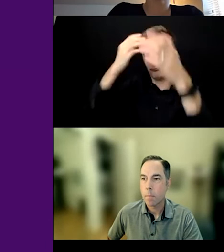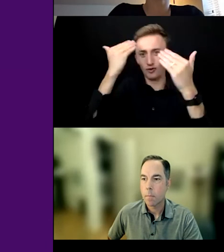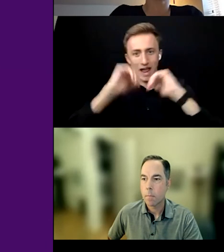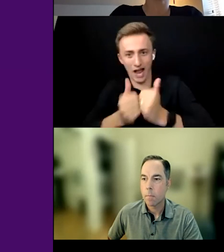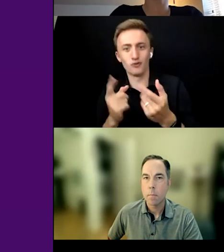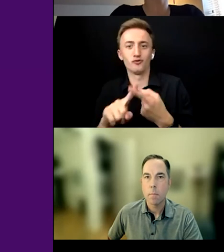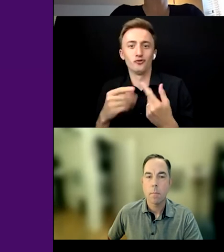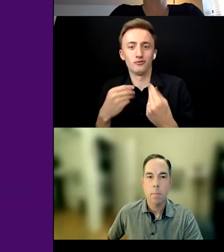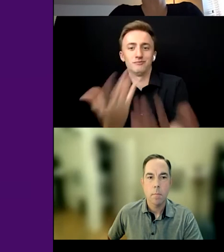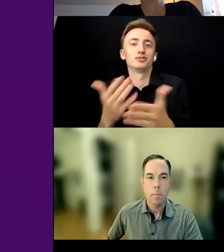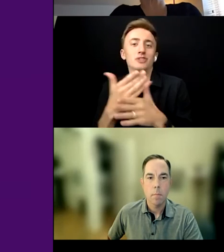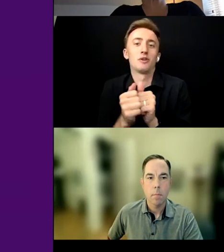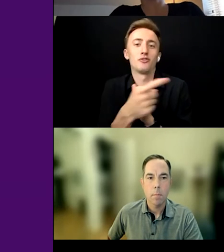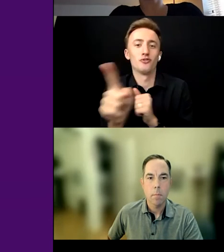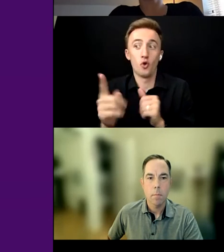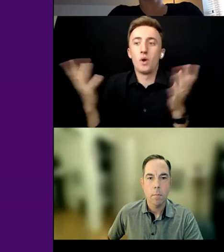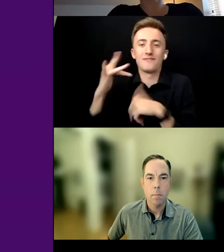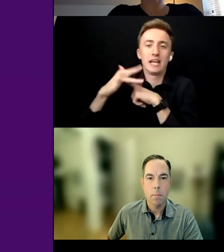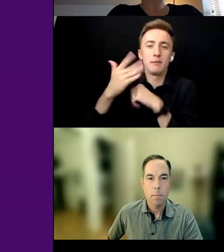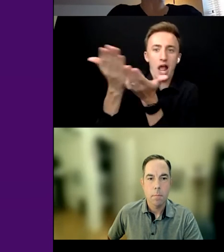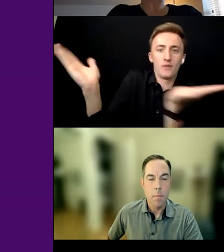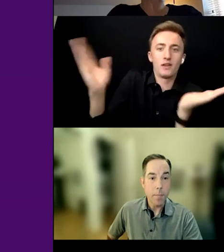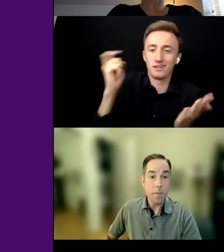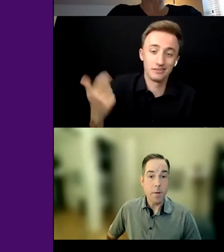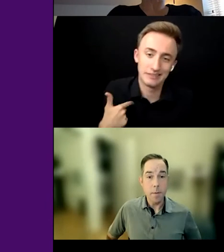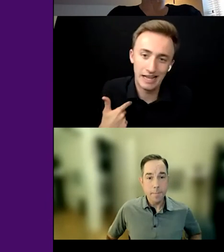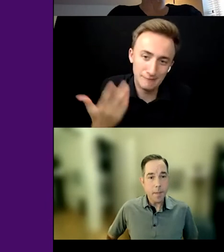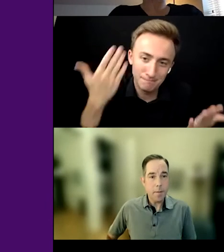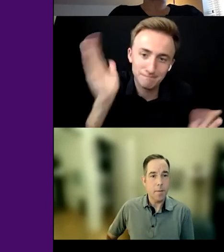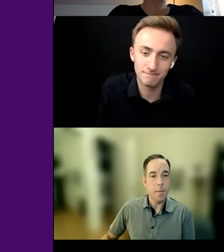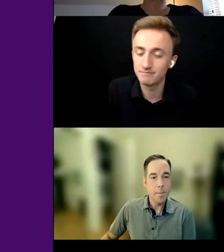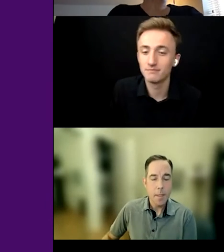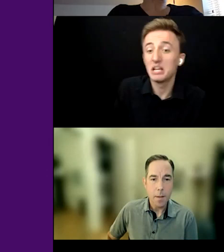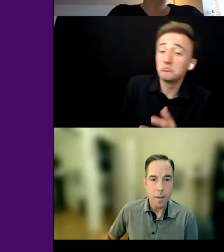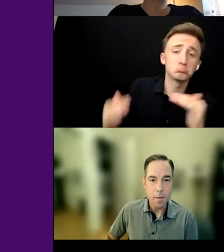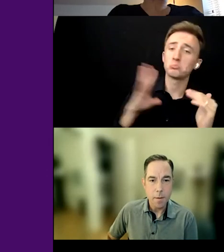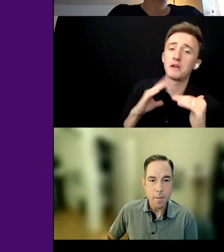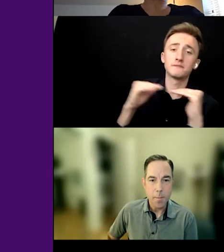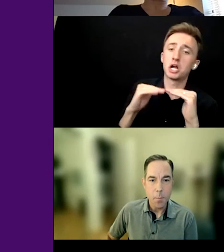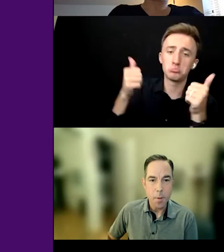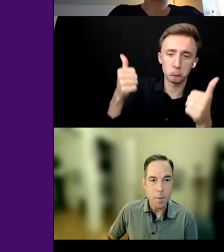should be available, I am afraid. I'm sorry. >> Rob: No, that is fair. I think that one of